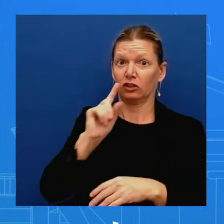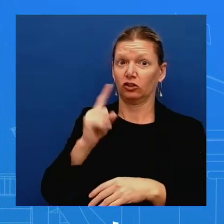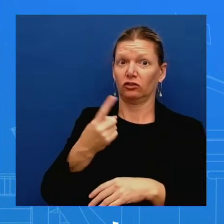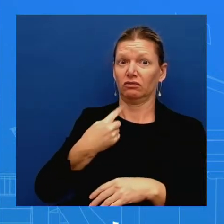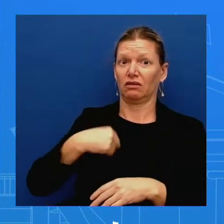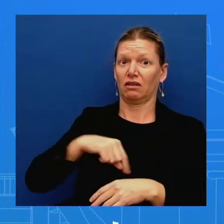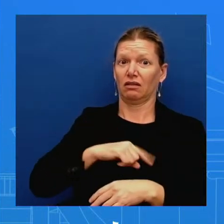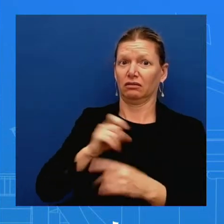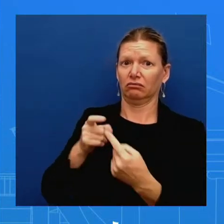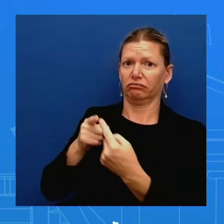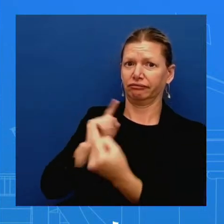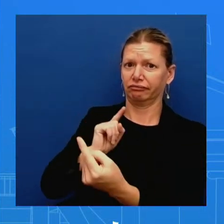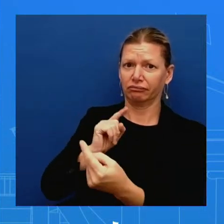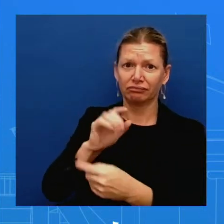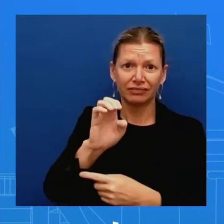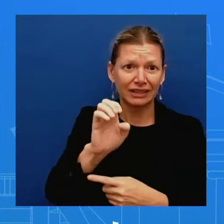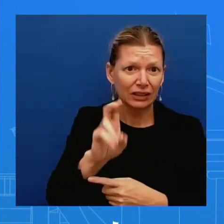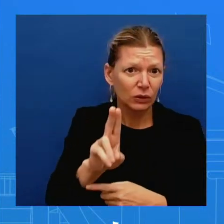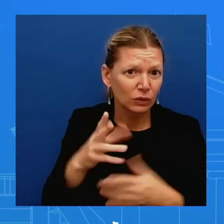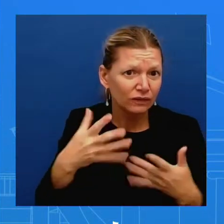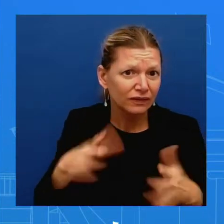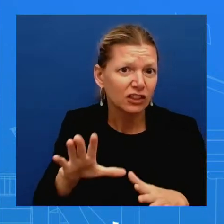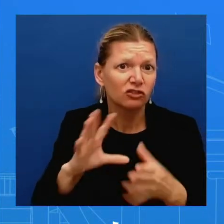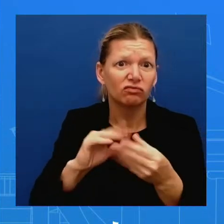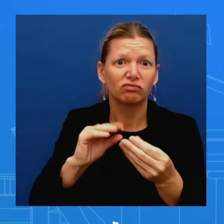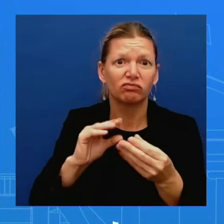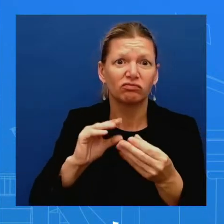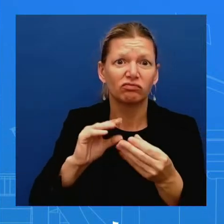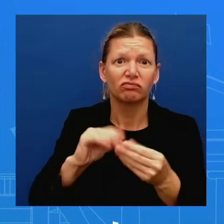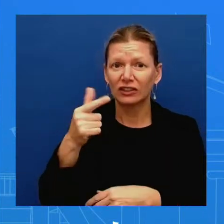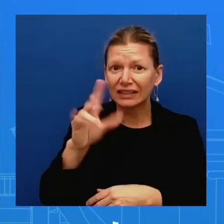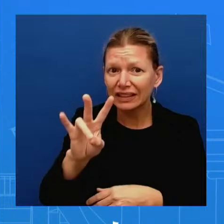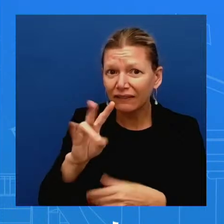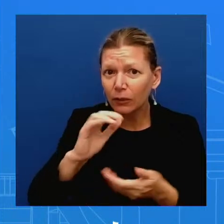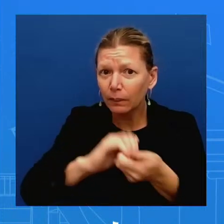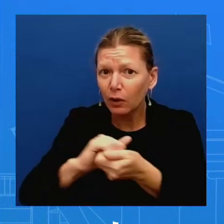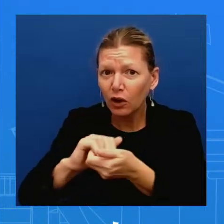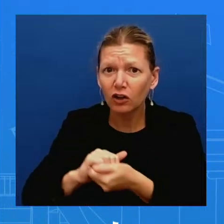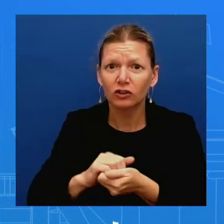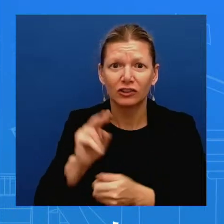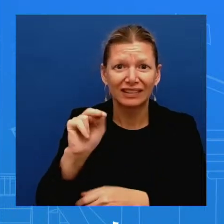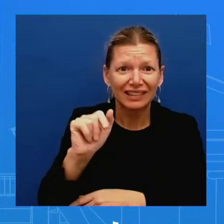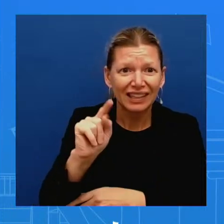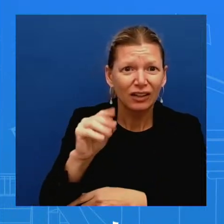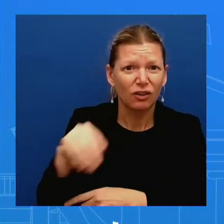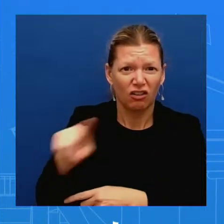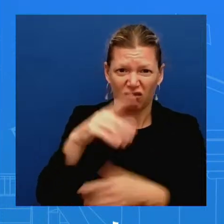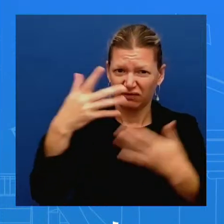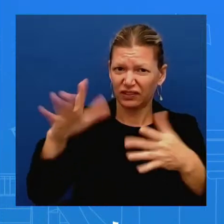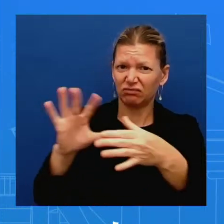And, look, we have been -- all -- all of the -- all of the allies and partners that I just mentioned,